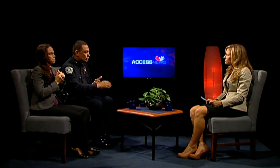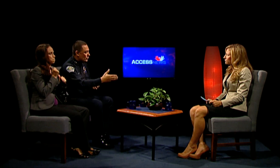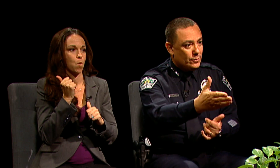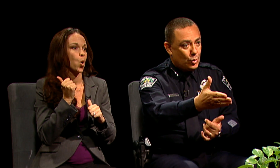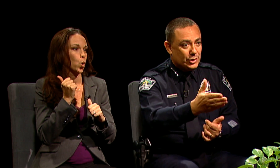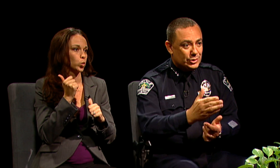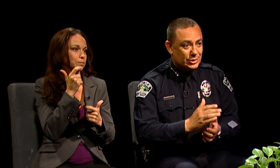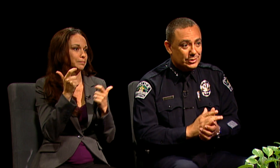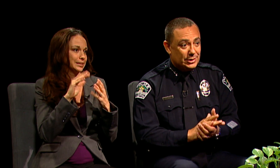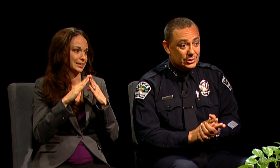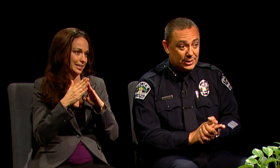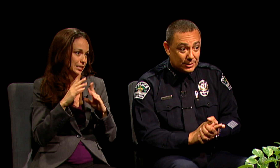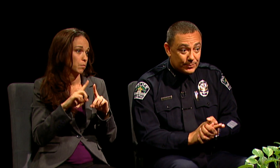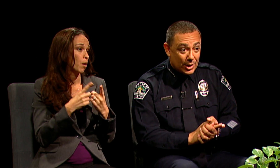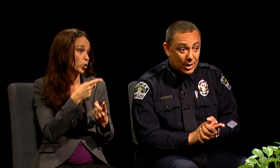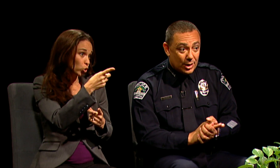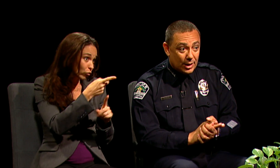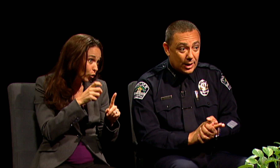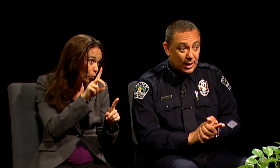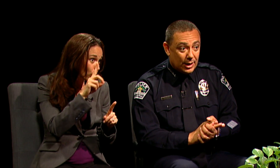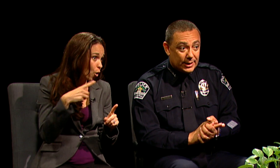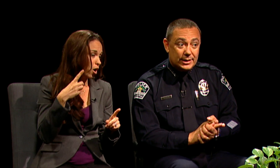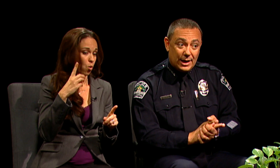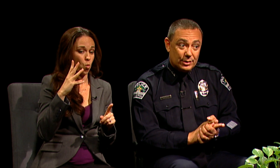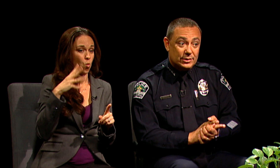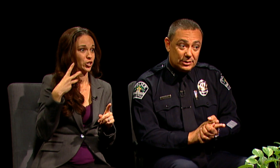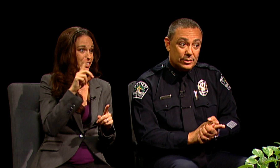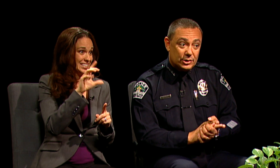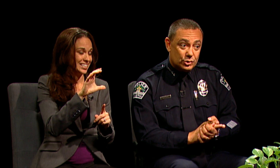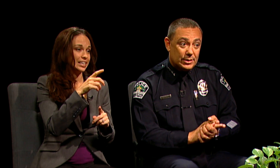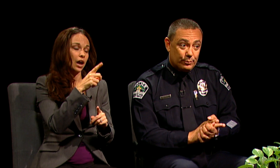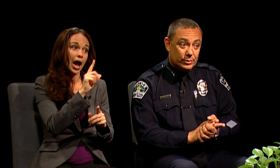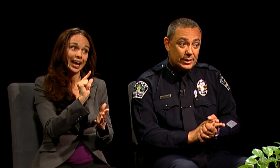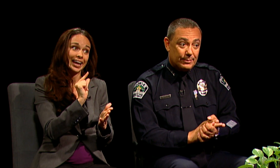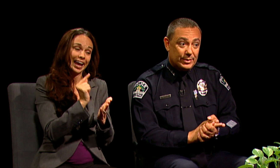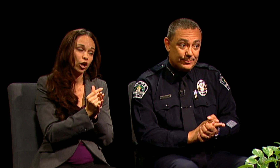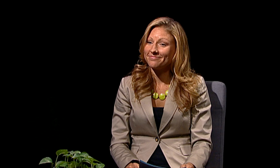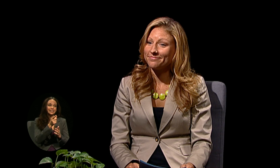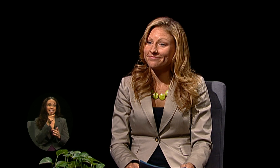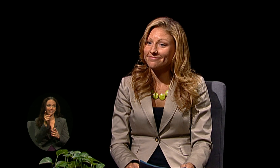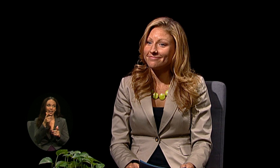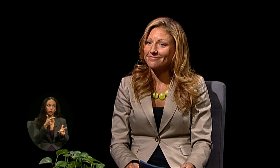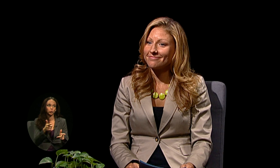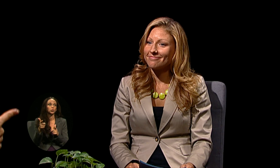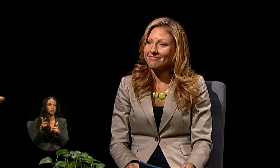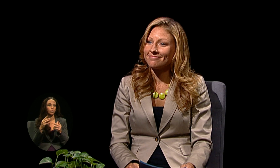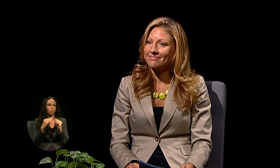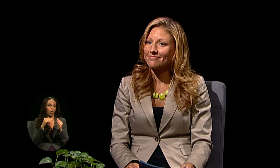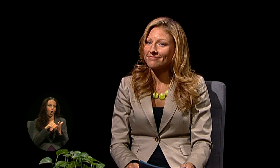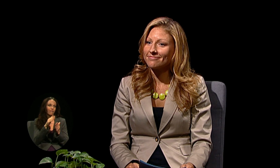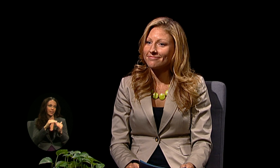IF YOU'RE FROM WASHINGTON, D.C., I CAN GUARANTEE YOU THEY SHOOT AT PEOPLE A LOT MORE THAN WE DO.